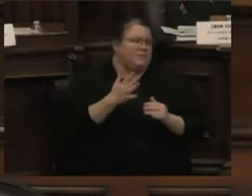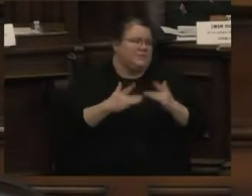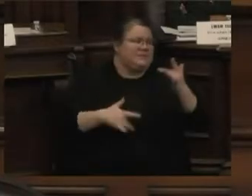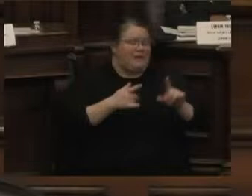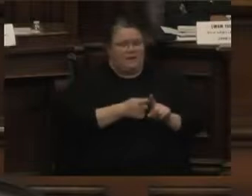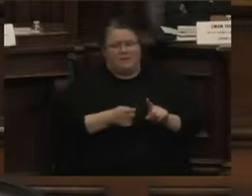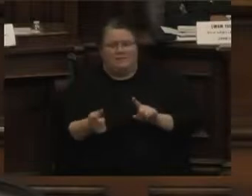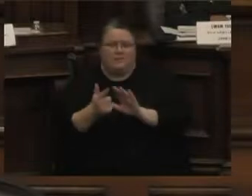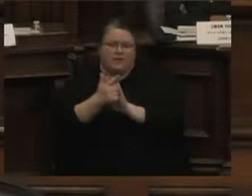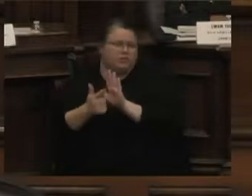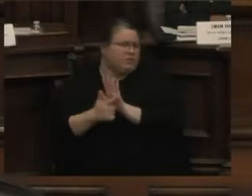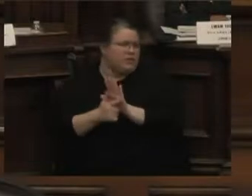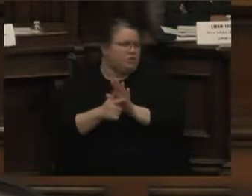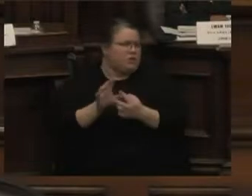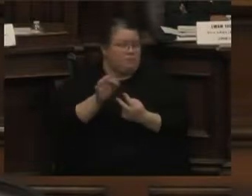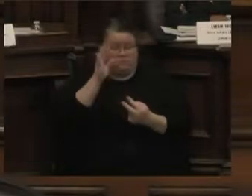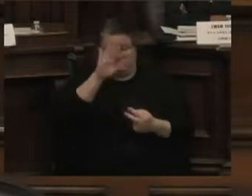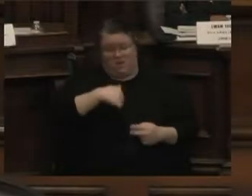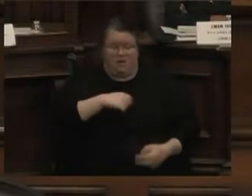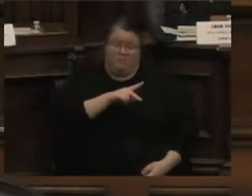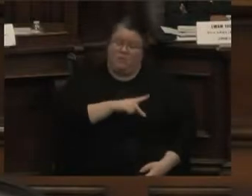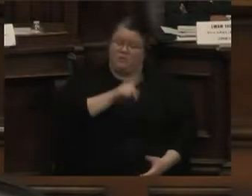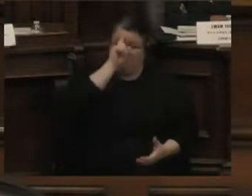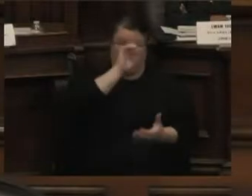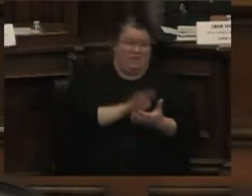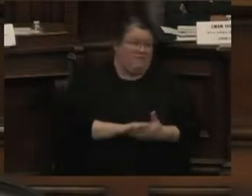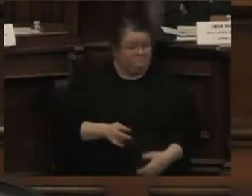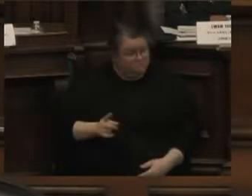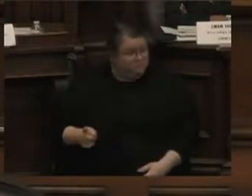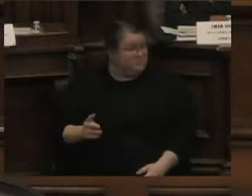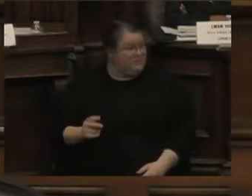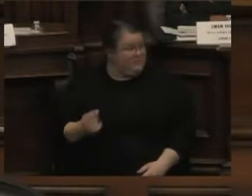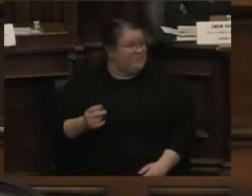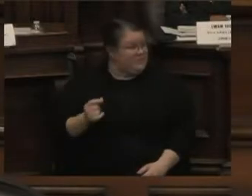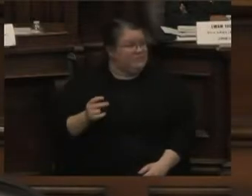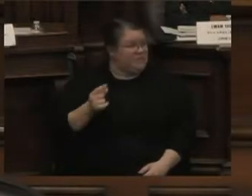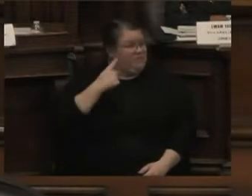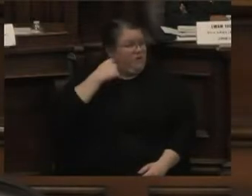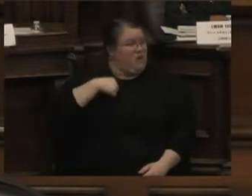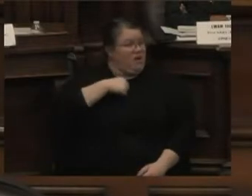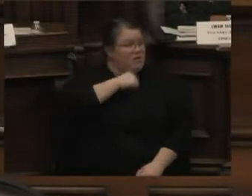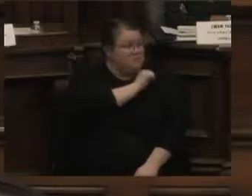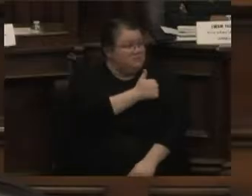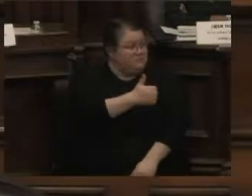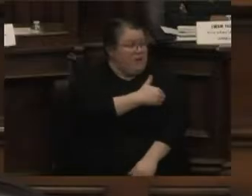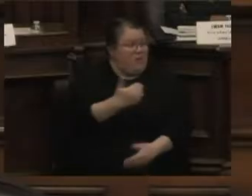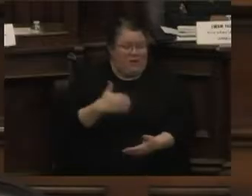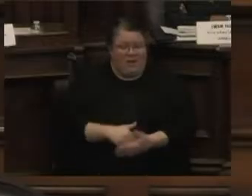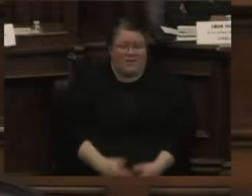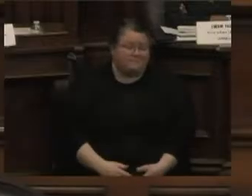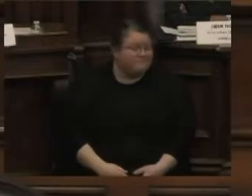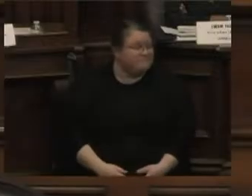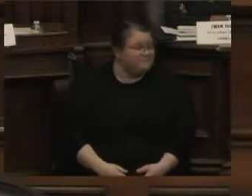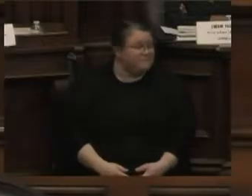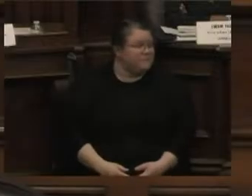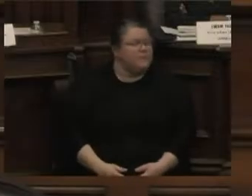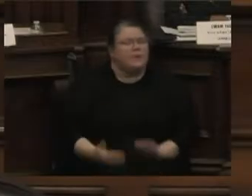can get it back. But I'm really excited about the legislative option because I personally